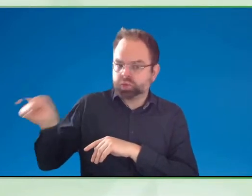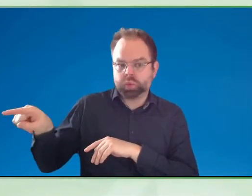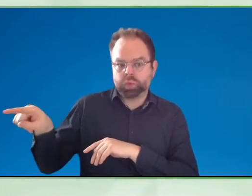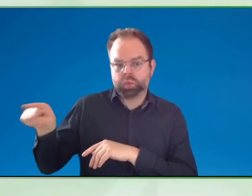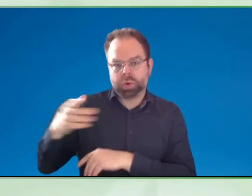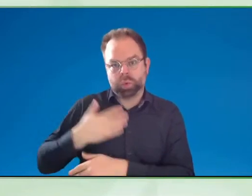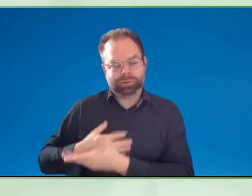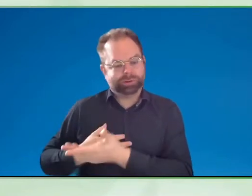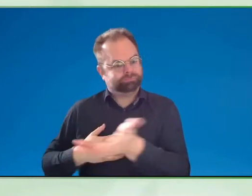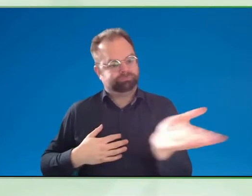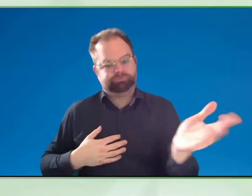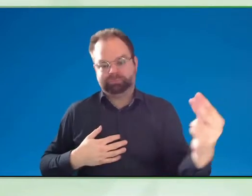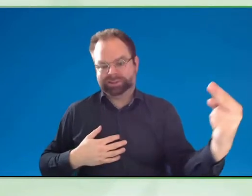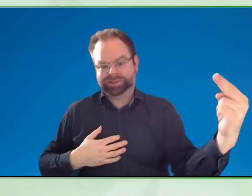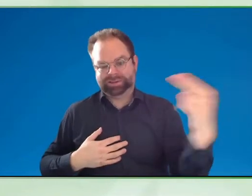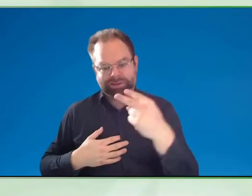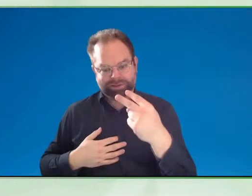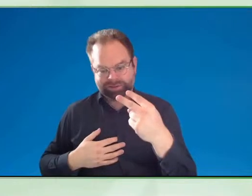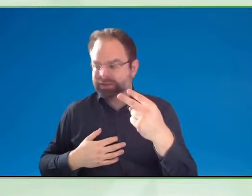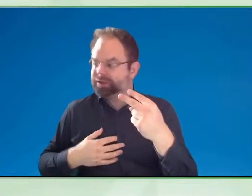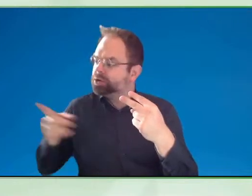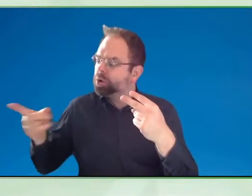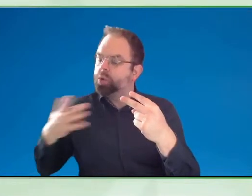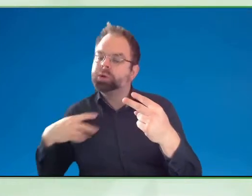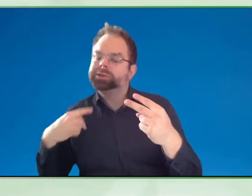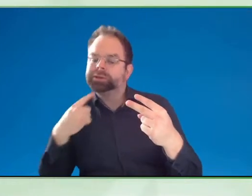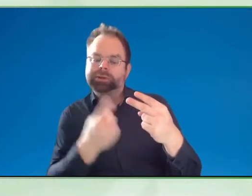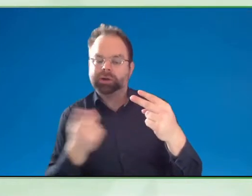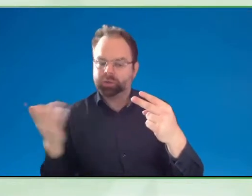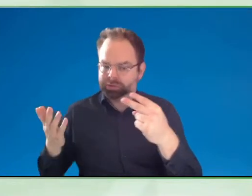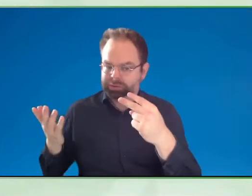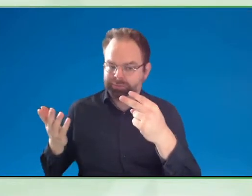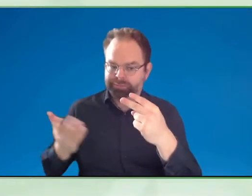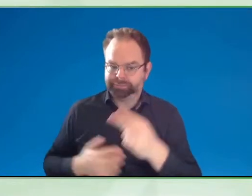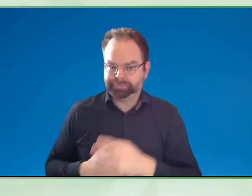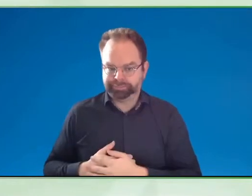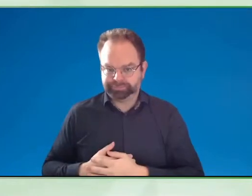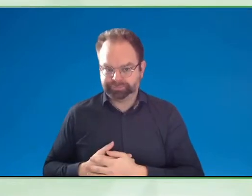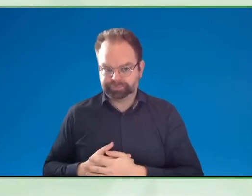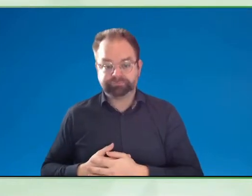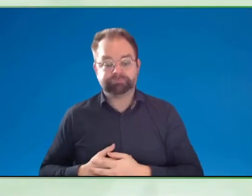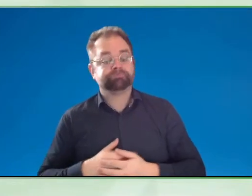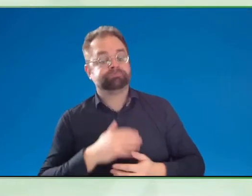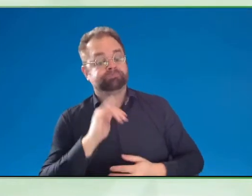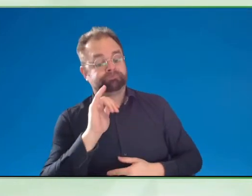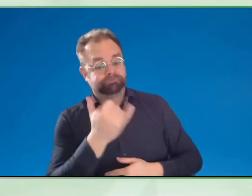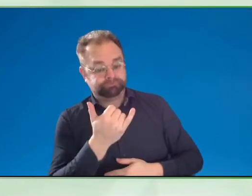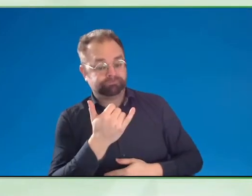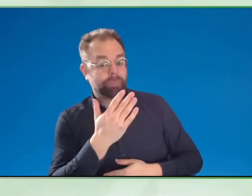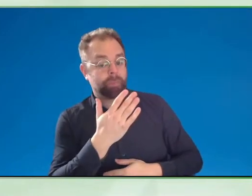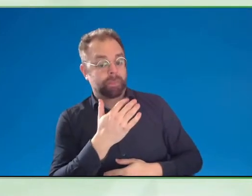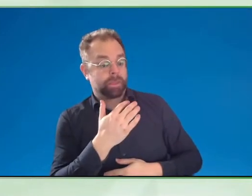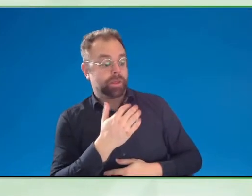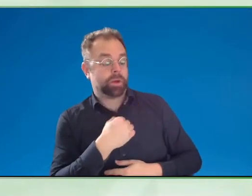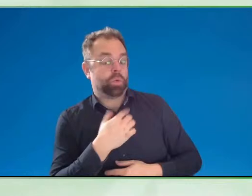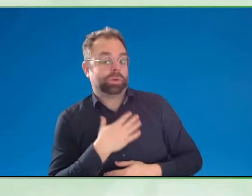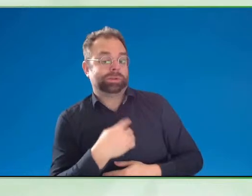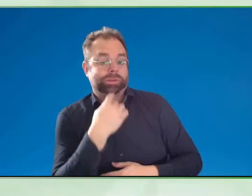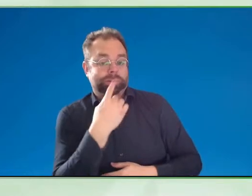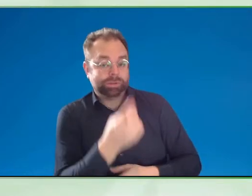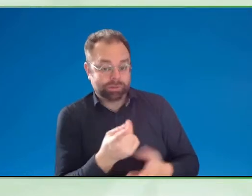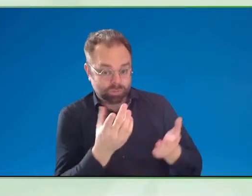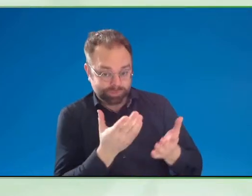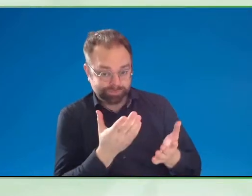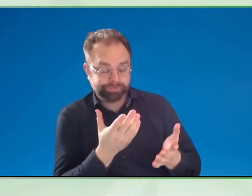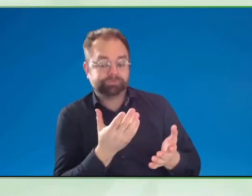they need to see the events and conferences and may need to be here to see the initiatives